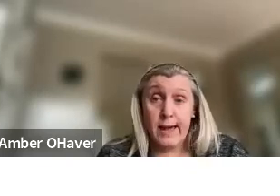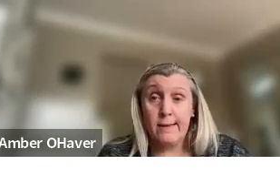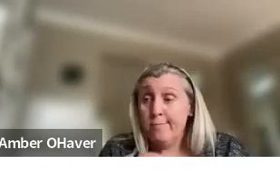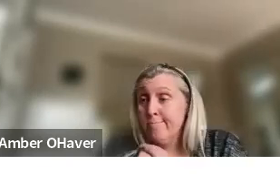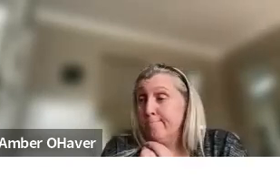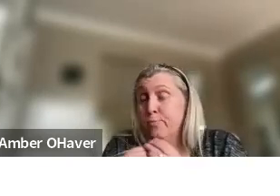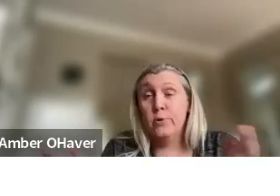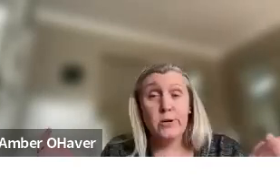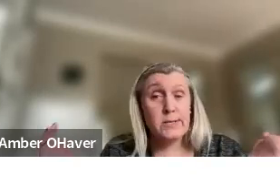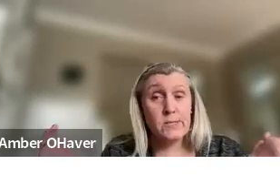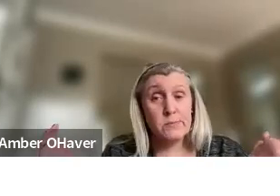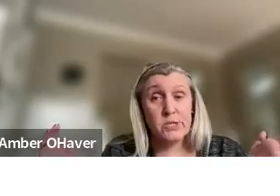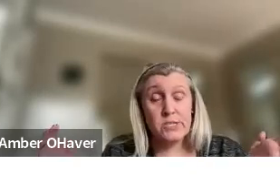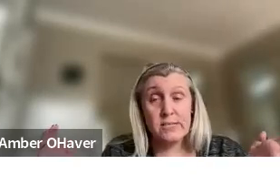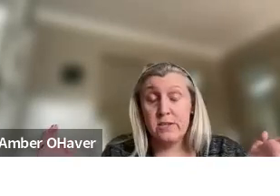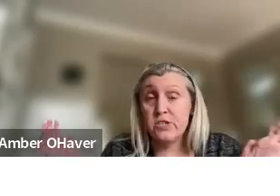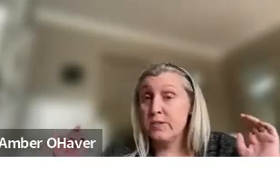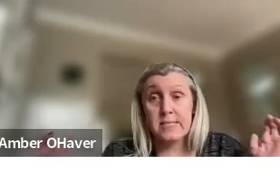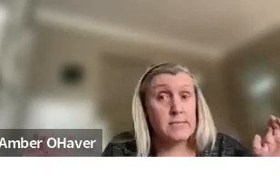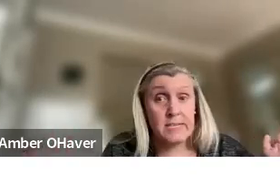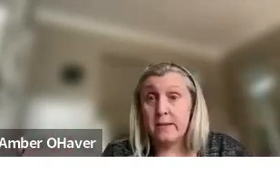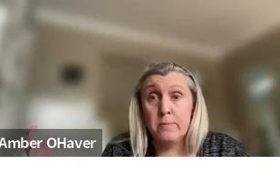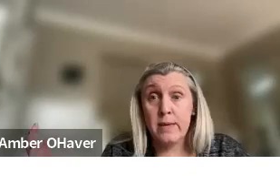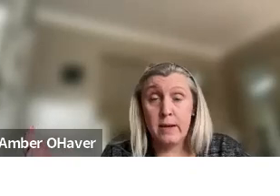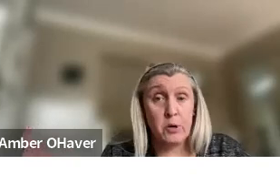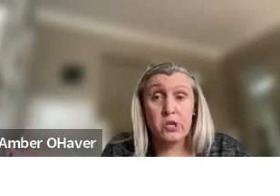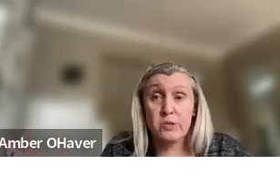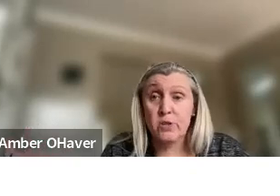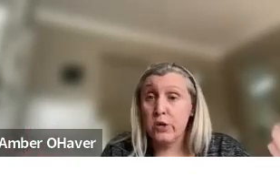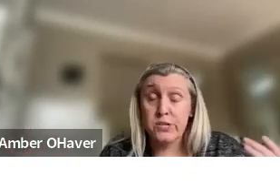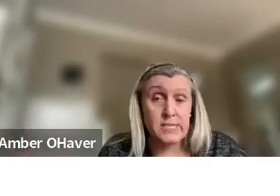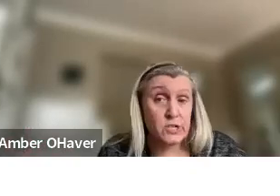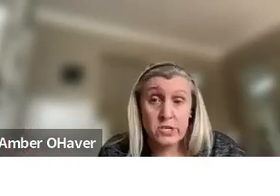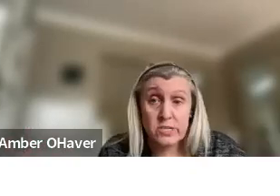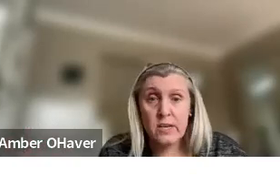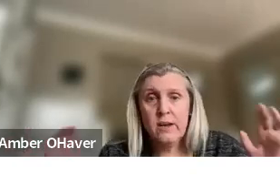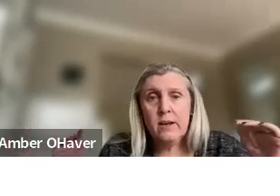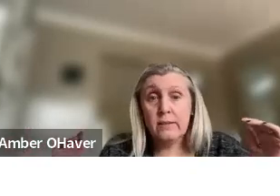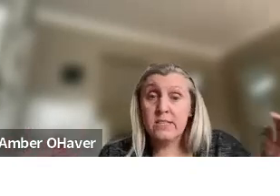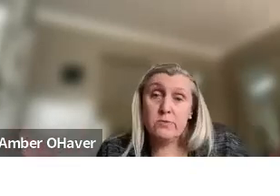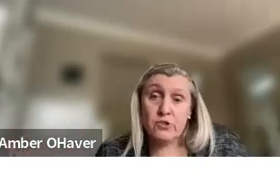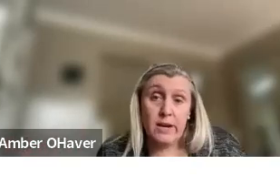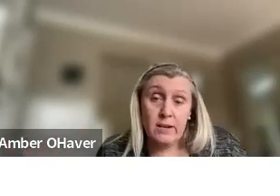Don't know they will be future opportunity for that, if there is keep that in mind something in another way to get engaged then also, SILCs you know can do state wide awareness education and training events. How about doing something virtually that for your consumers? And you can do this in tandem and in partnership with all your centers.